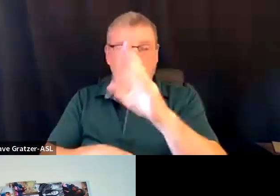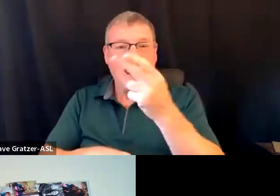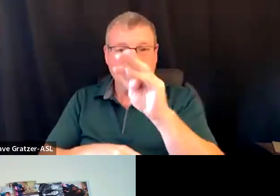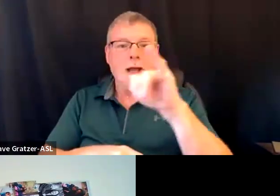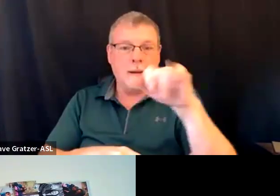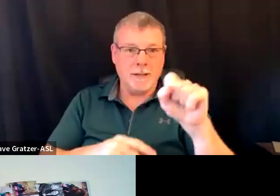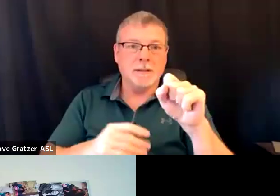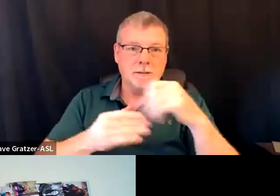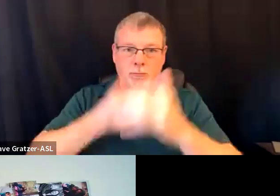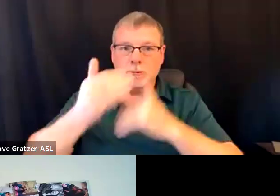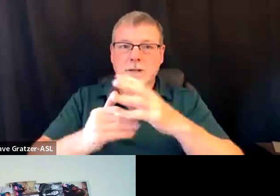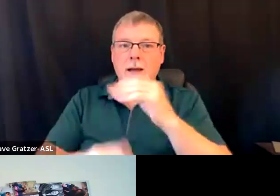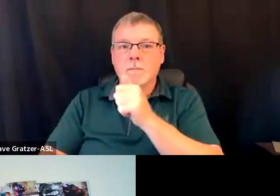and procedures and privacy policy.